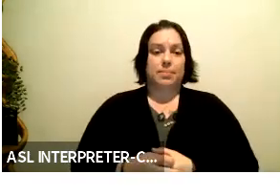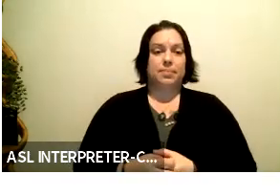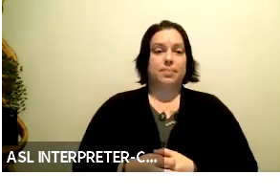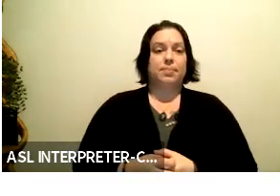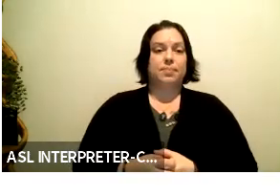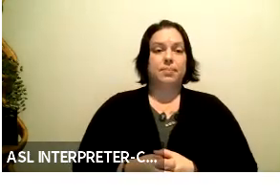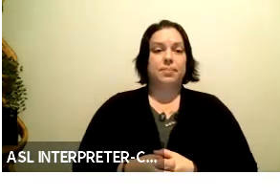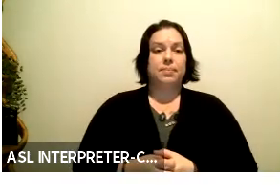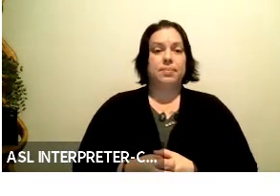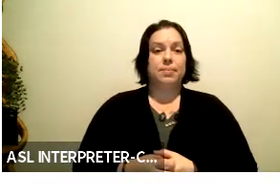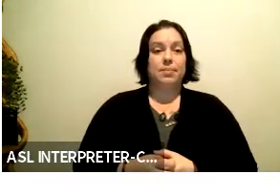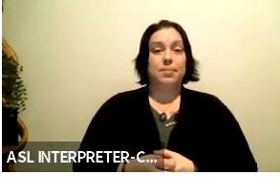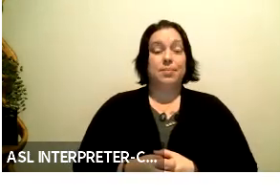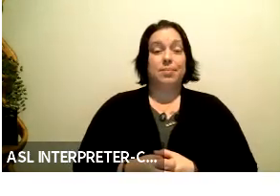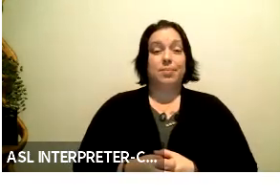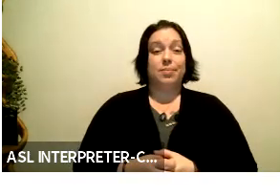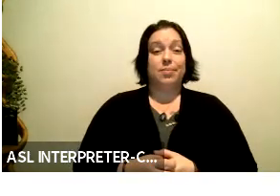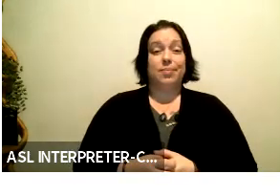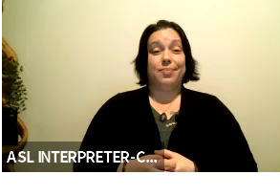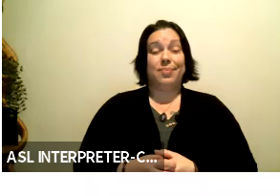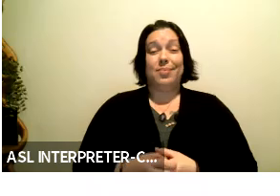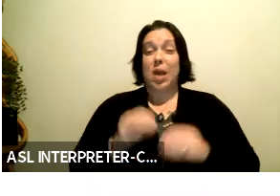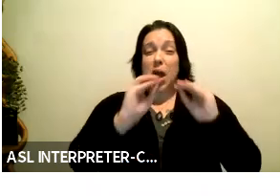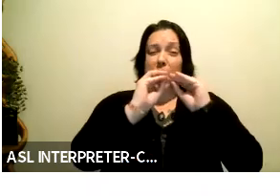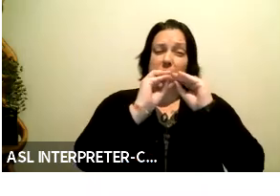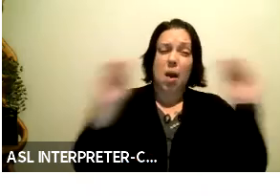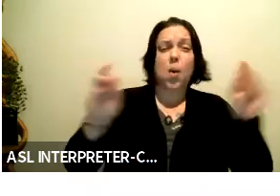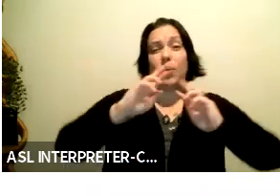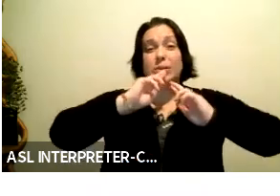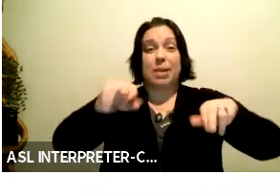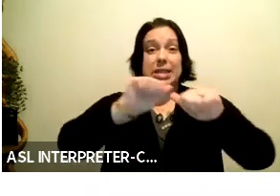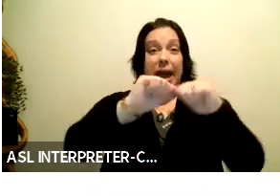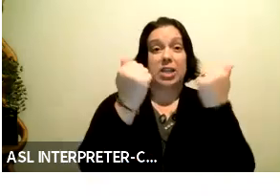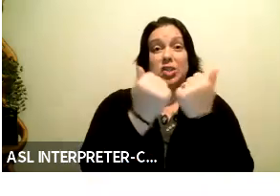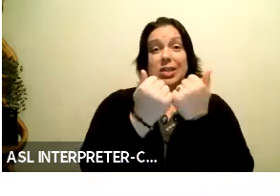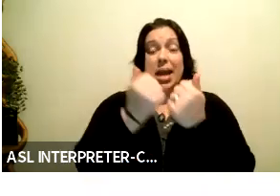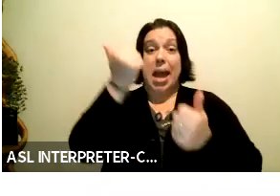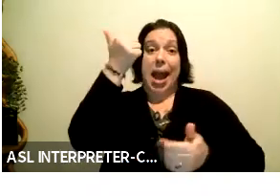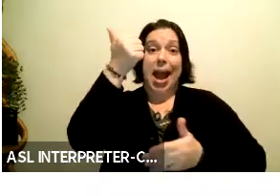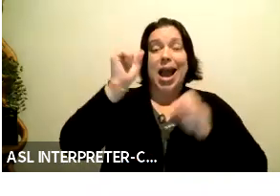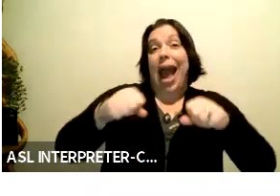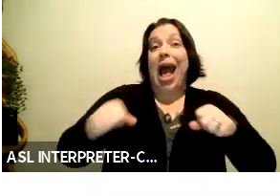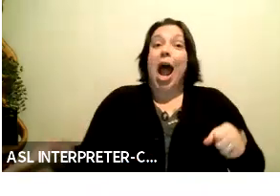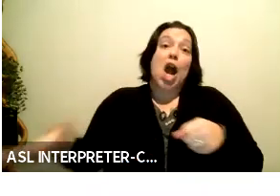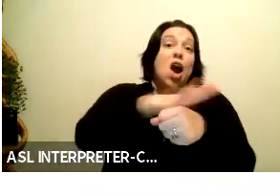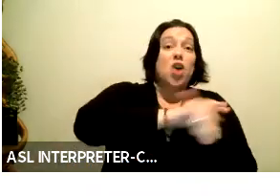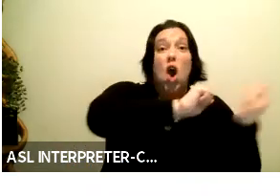No single responder or even response agency can be in all places at once. That's just the reality.